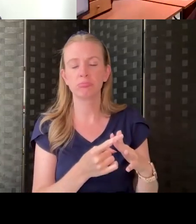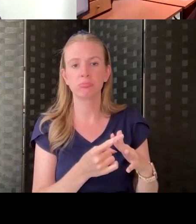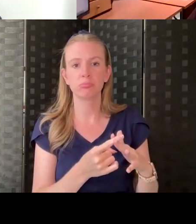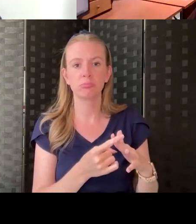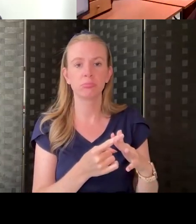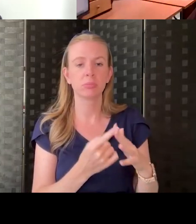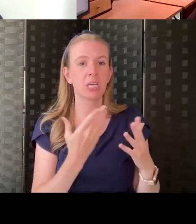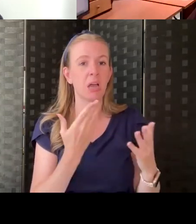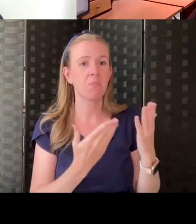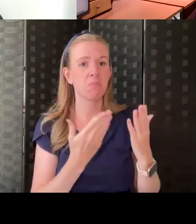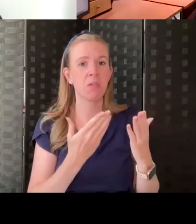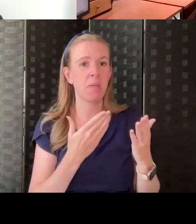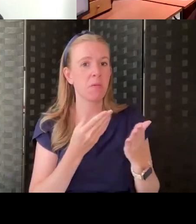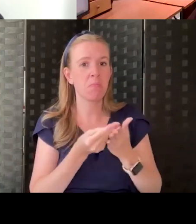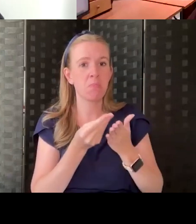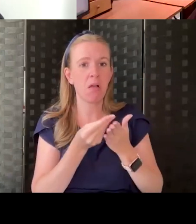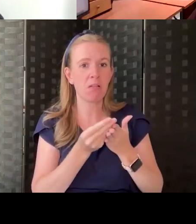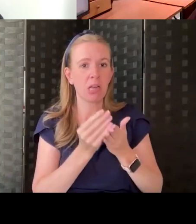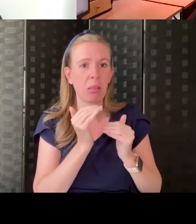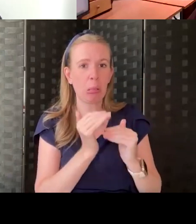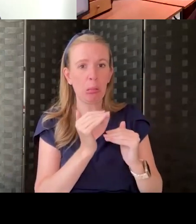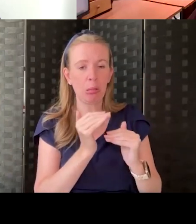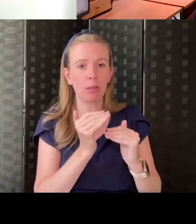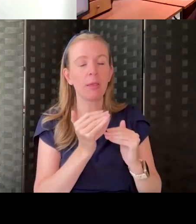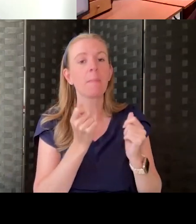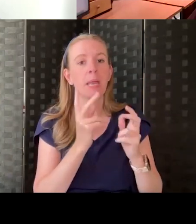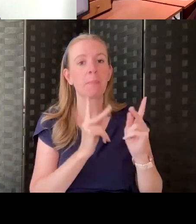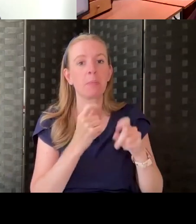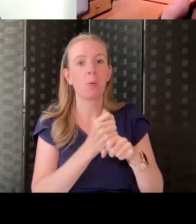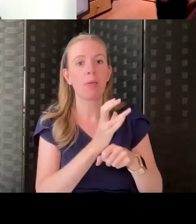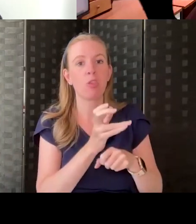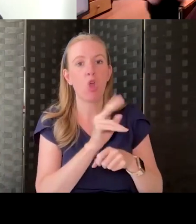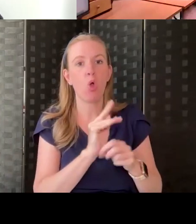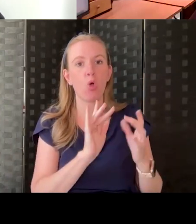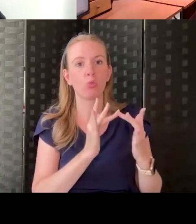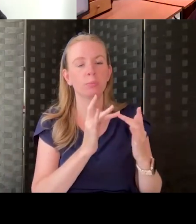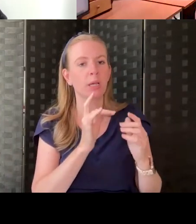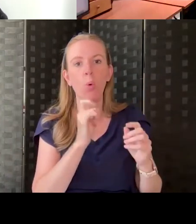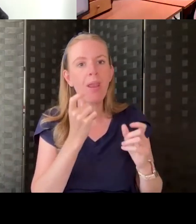maybe they have a low budget, just creating their own websites, it's not as big of a team, a really